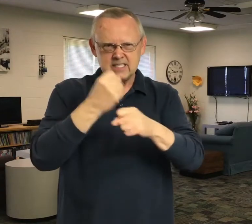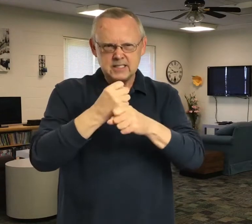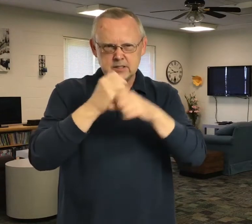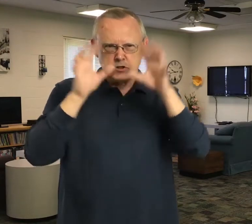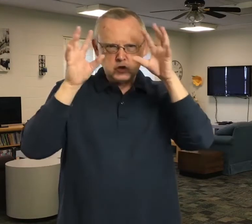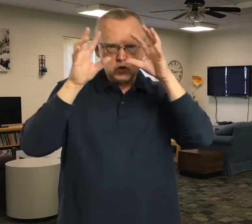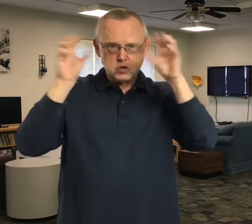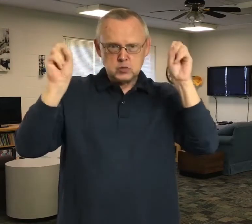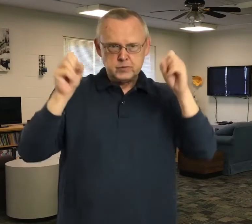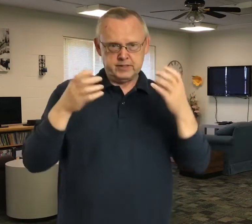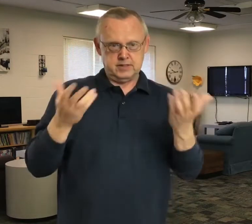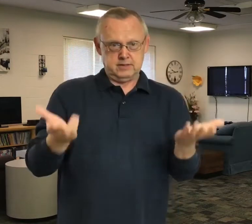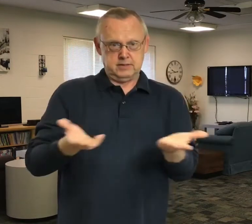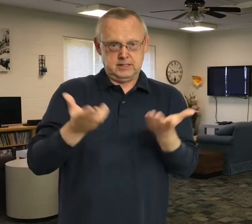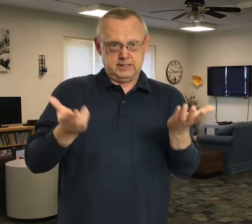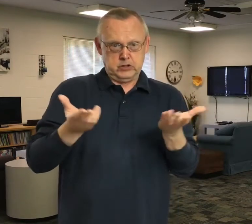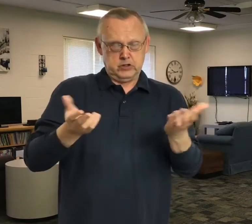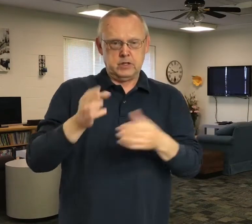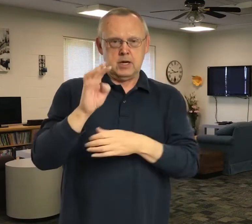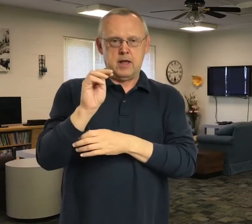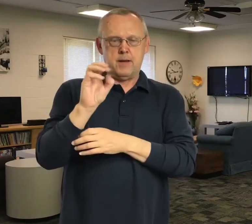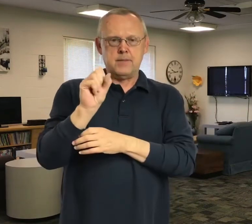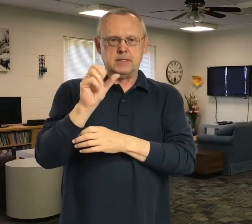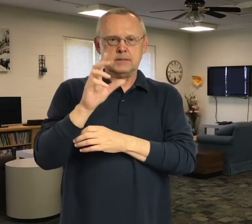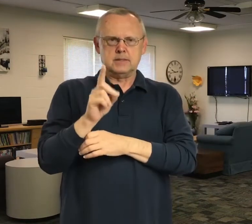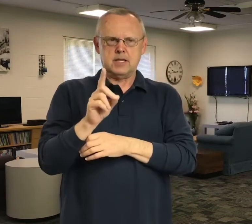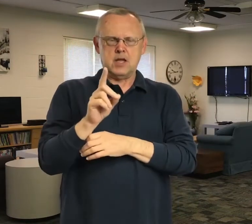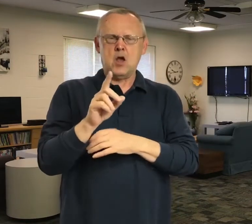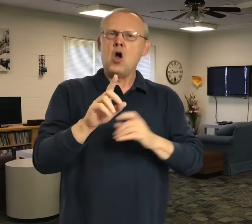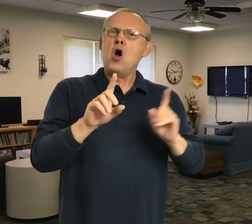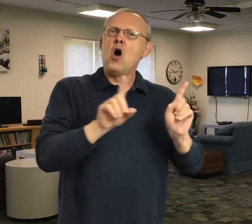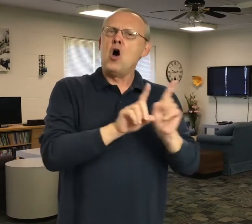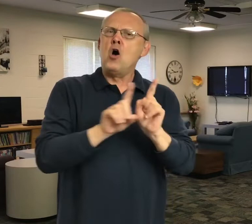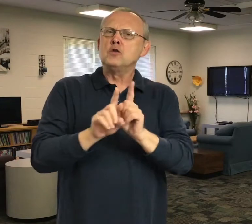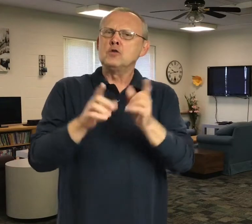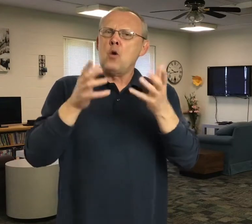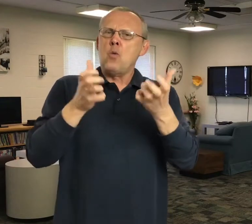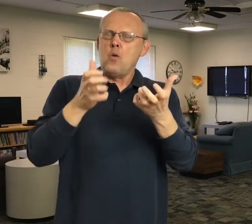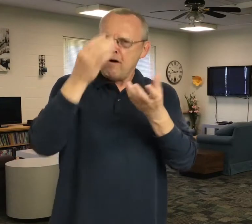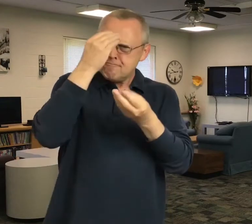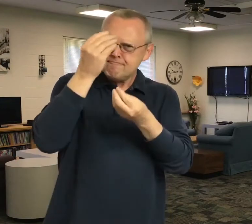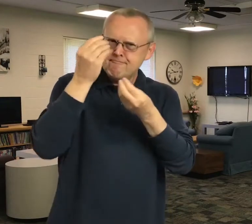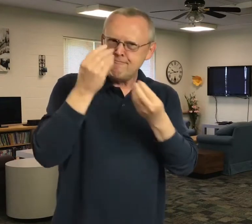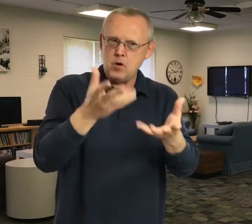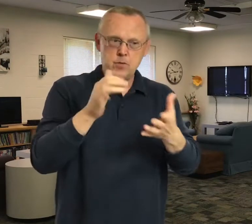He was the MSD superintendent for 38 years.